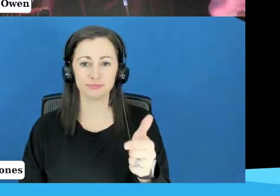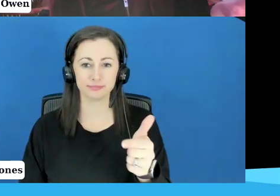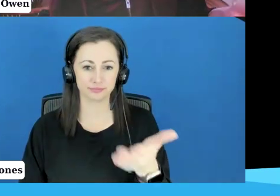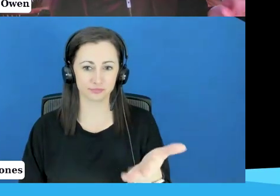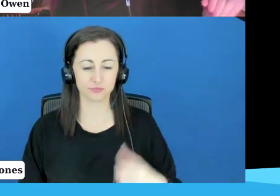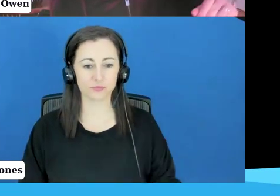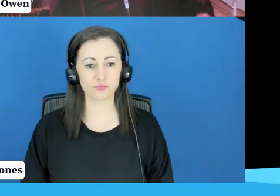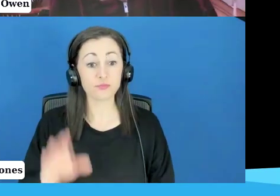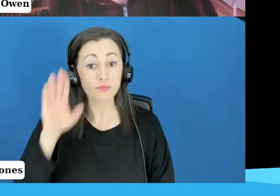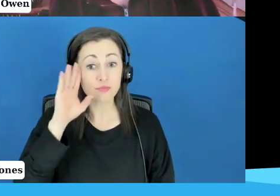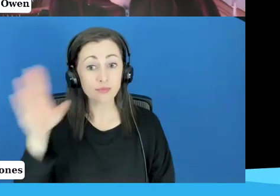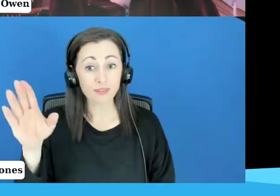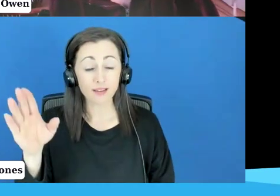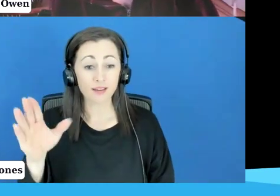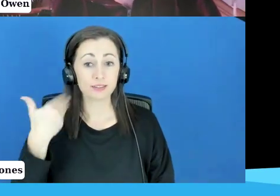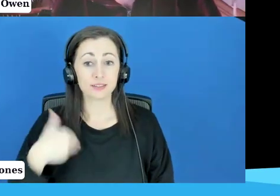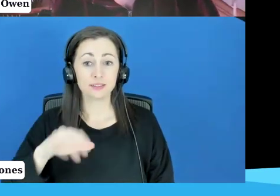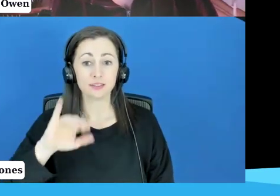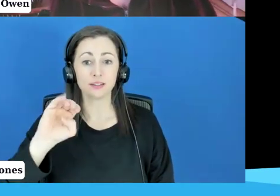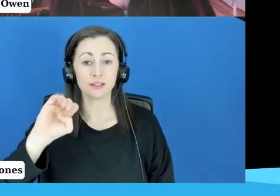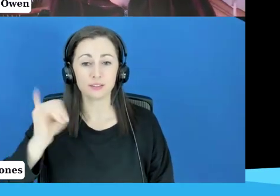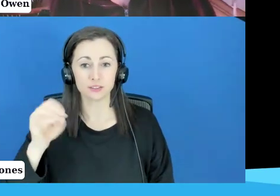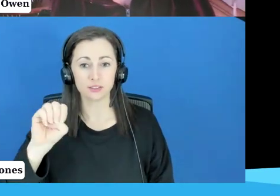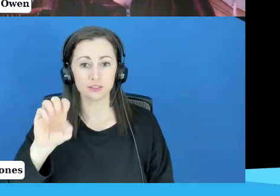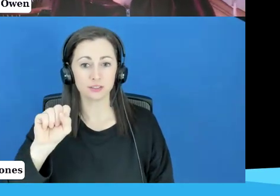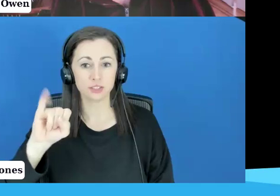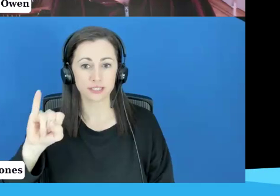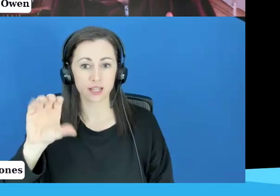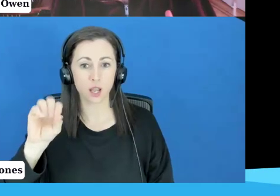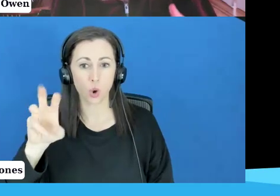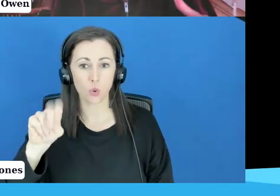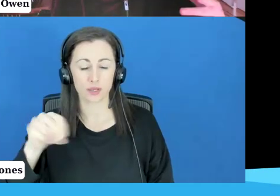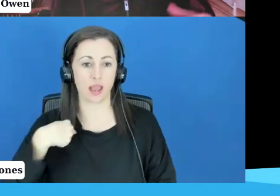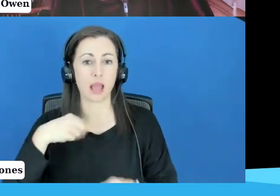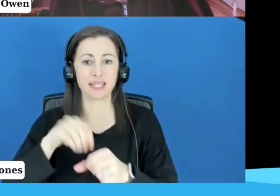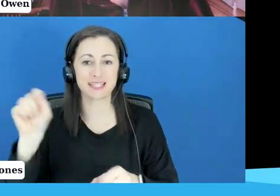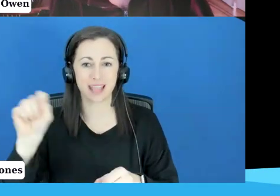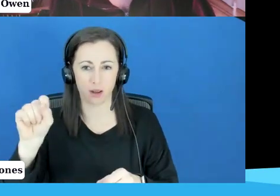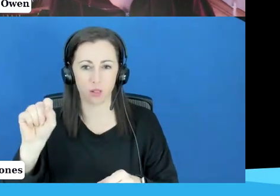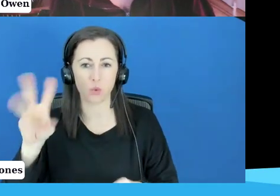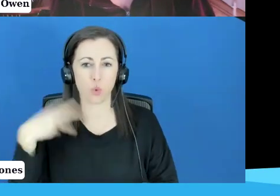Hi, team. I'm Jesse Owen. I am out in Seattle. I'm a white woman with a headband